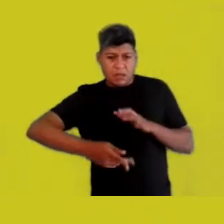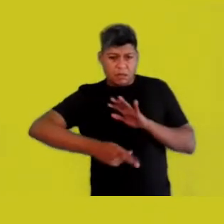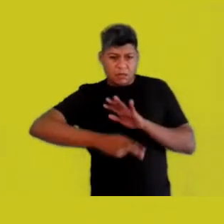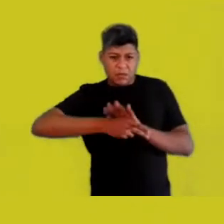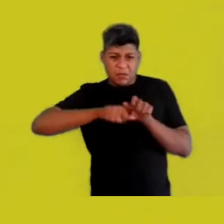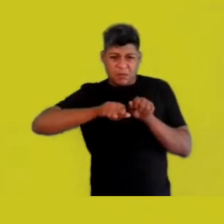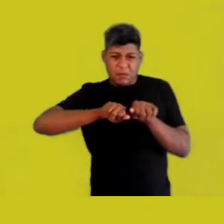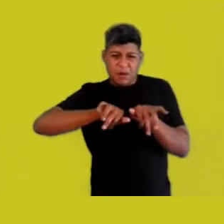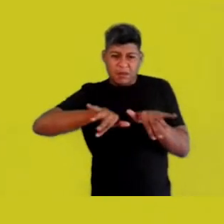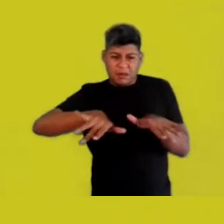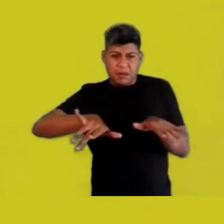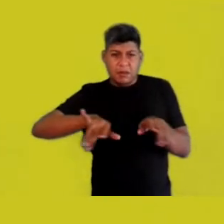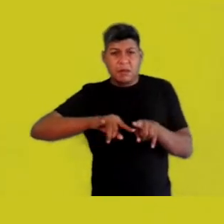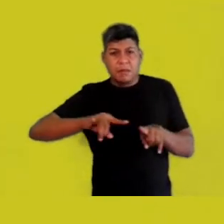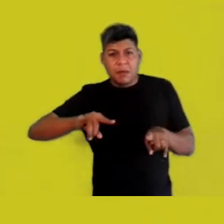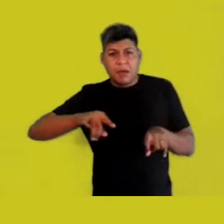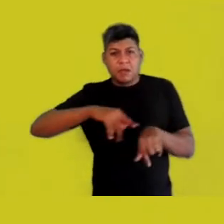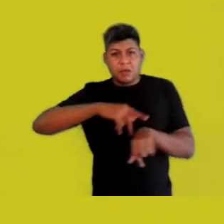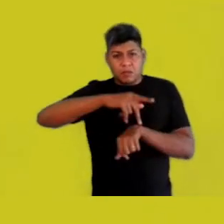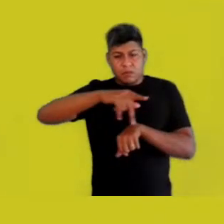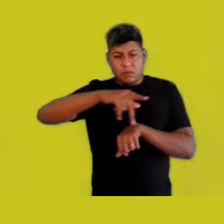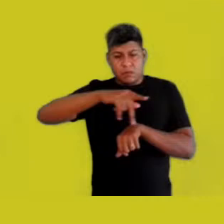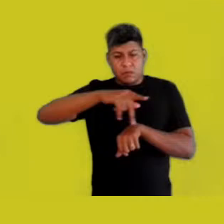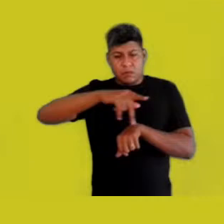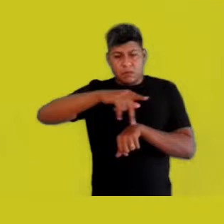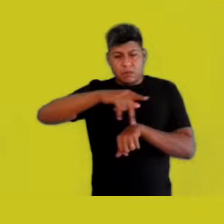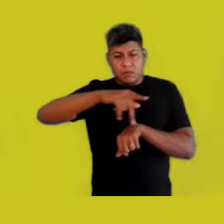but chaos in the mathematical, scientific sense of the concept.